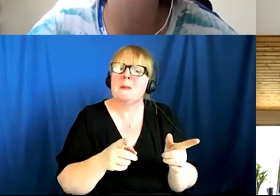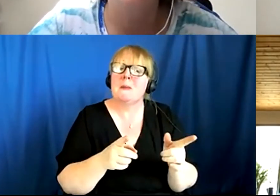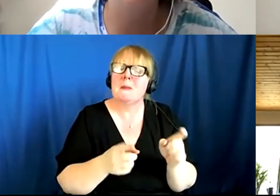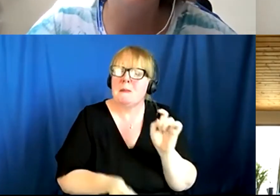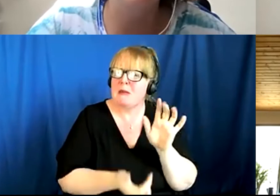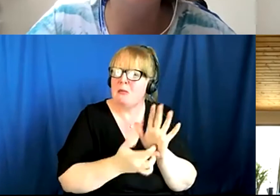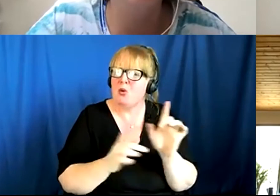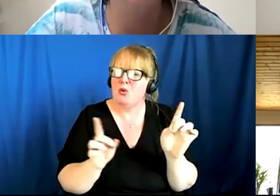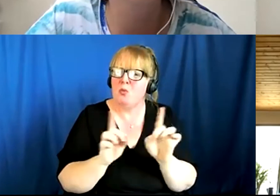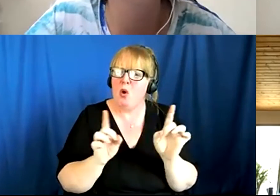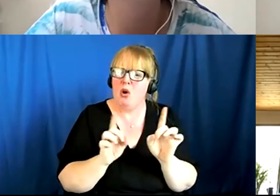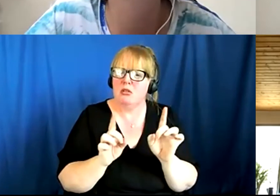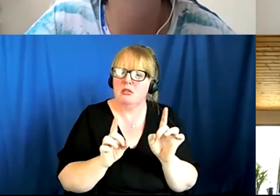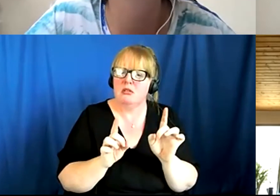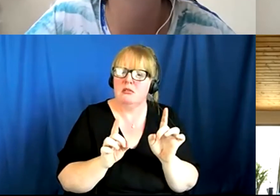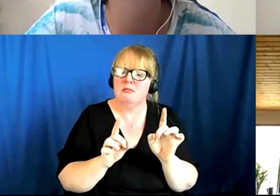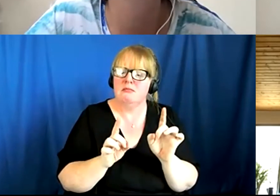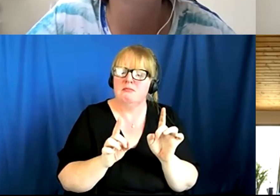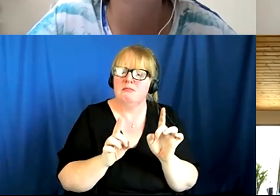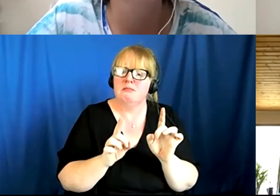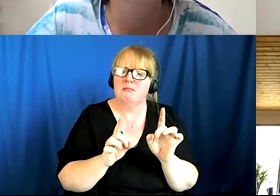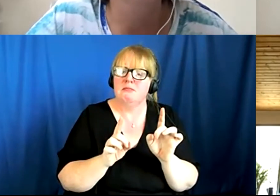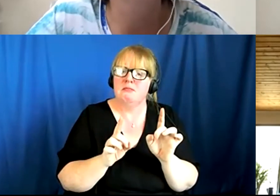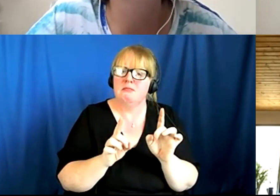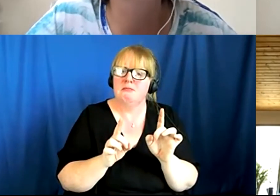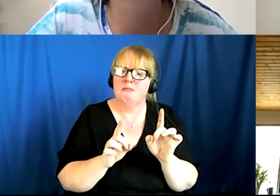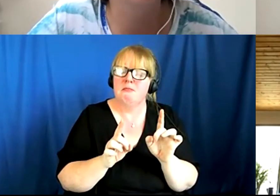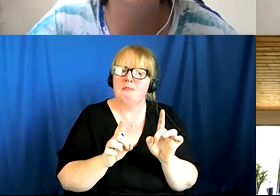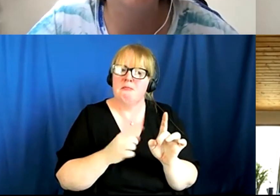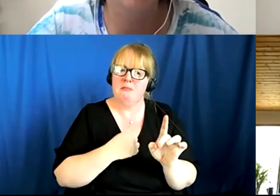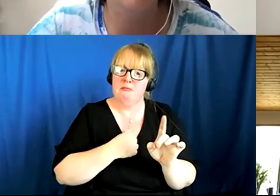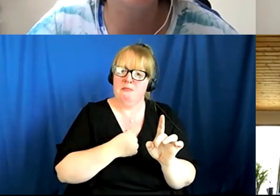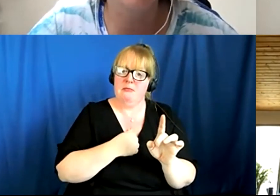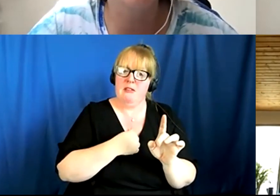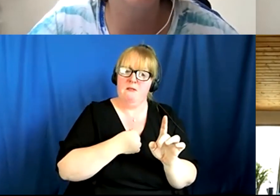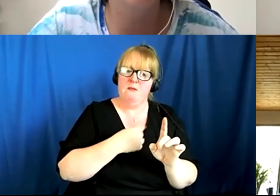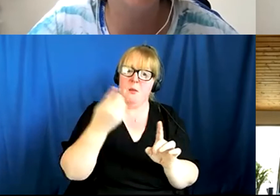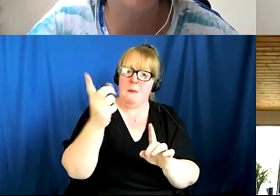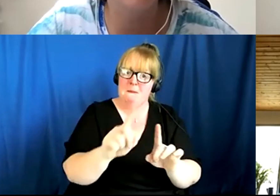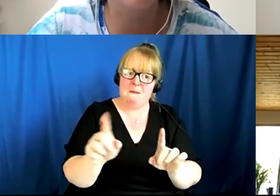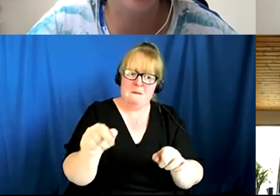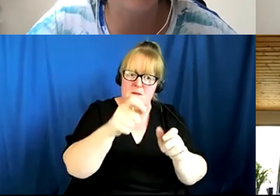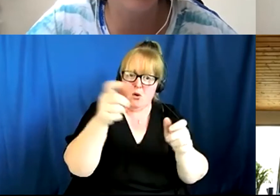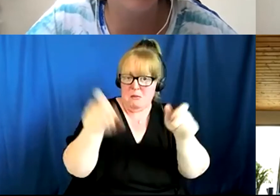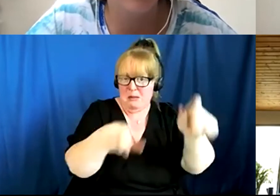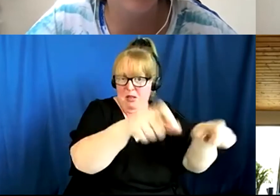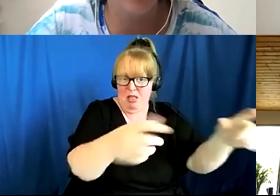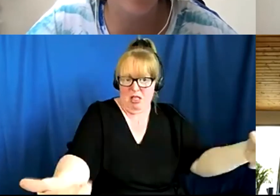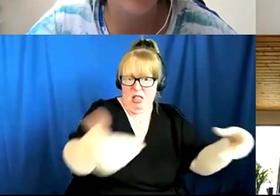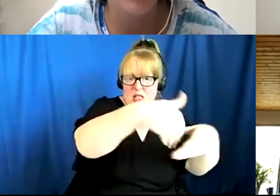I mean, why this is important, as well as it's because in order for people to participate, they need to feel that this is relevant for them.